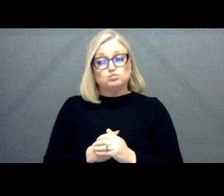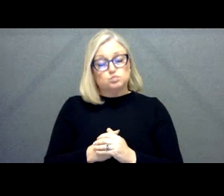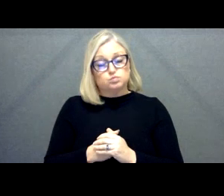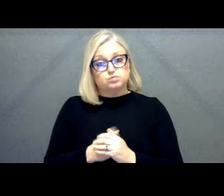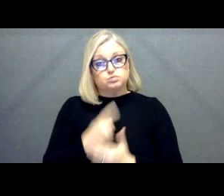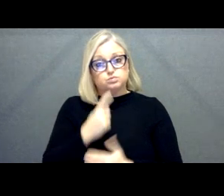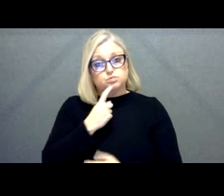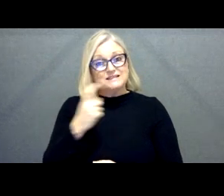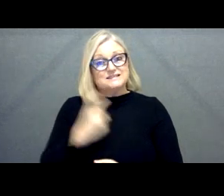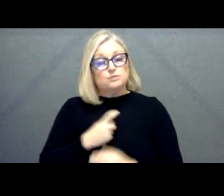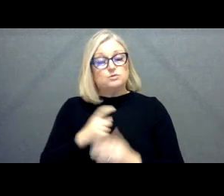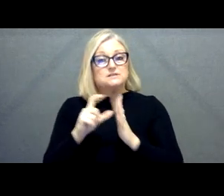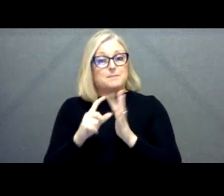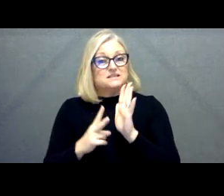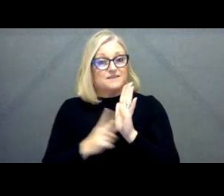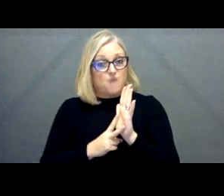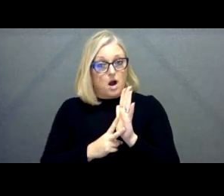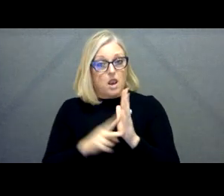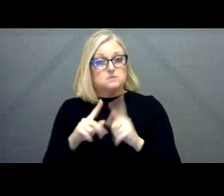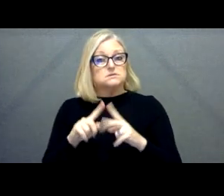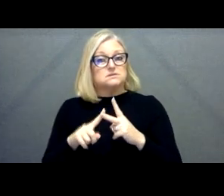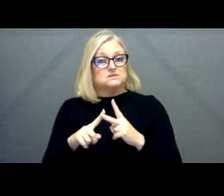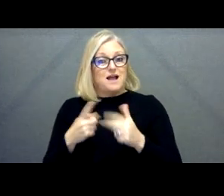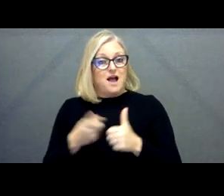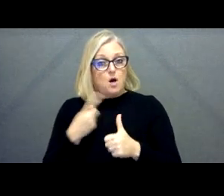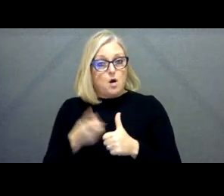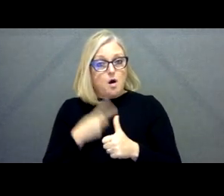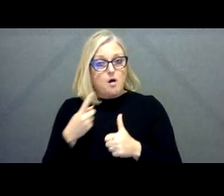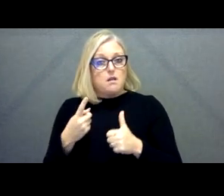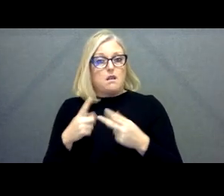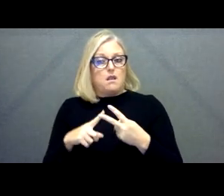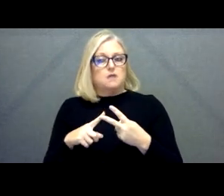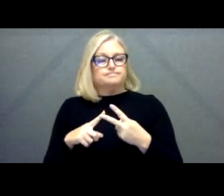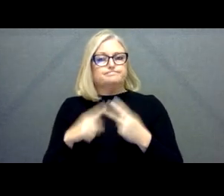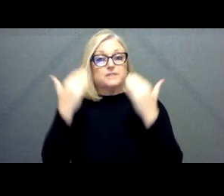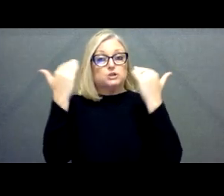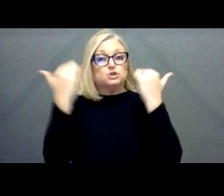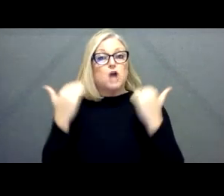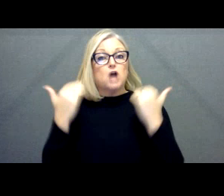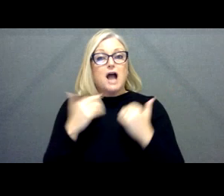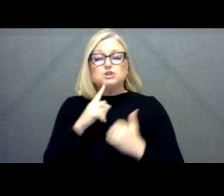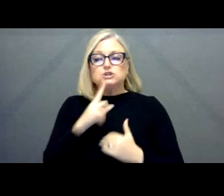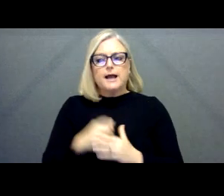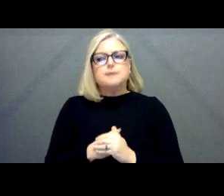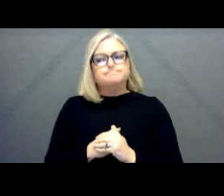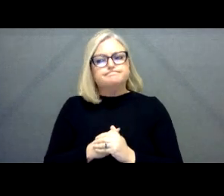substance use charges um noted he was a young person and was building up a criminal history